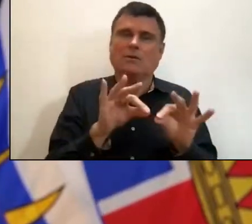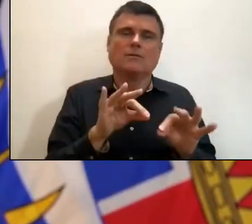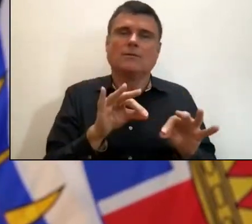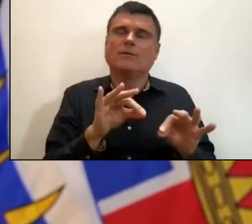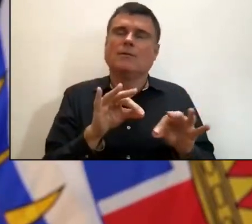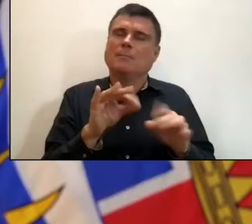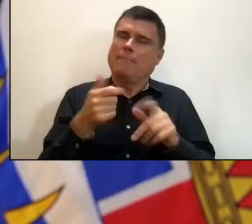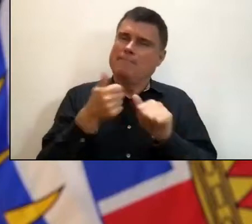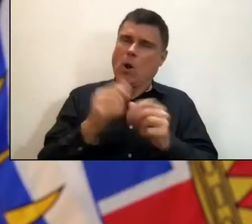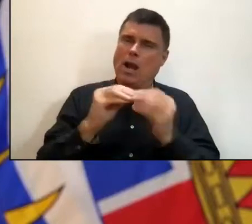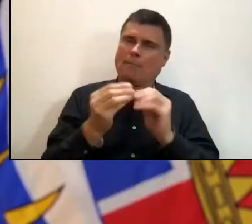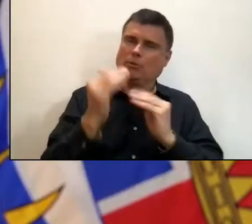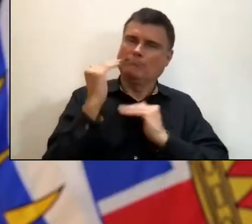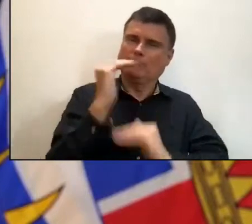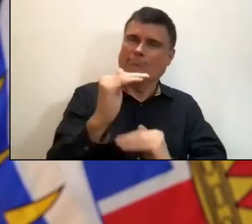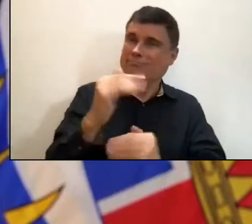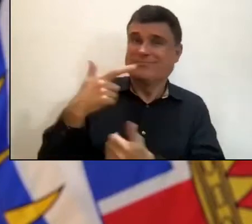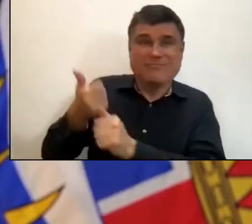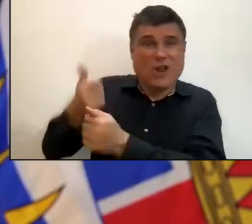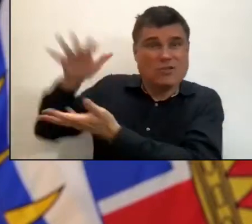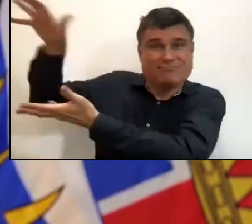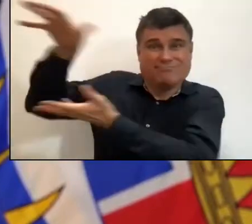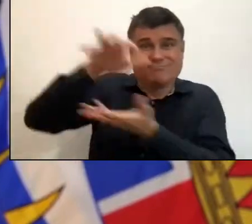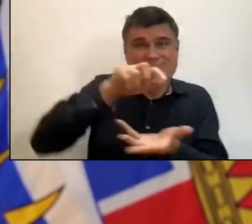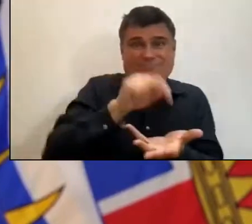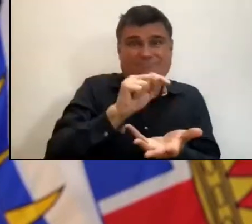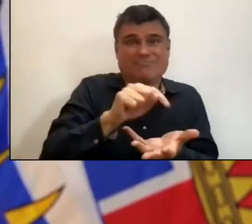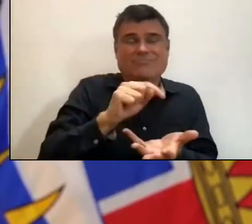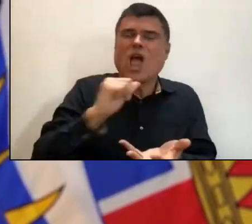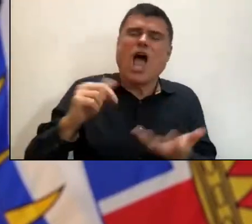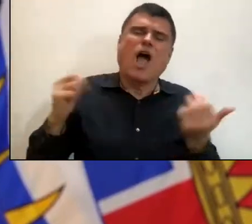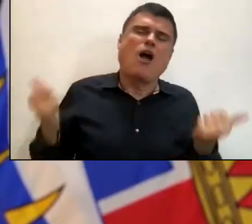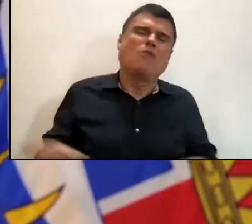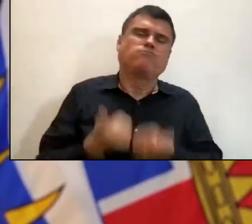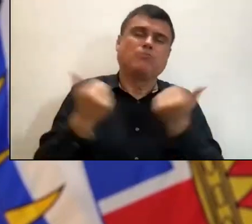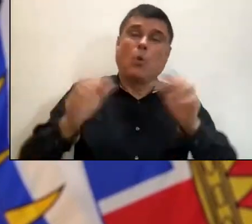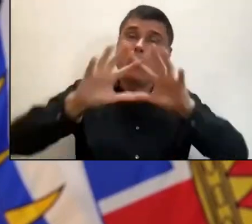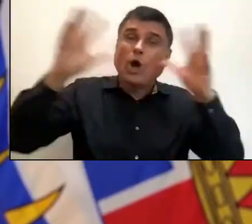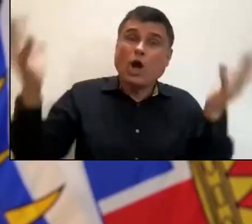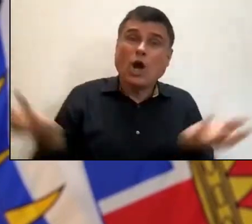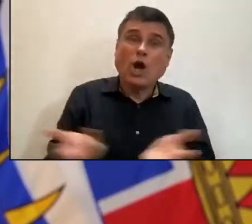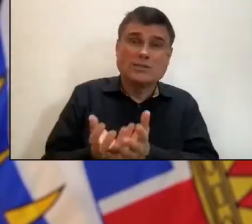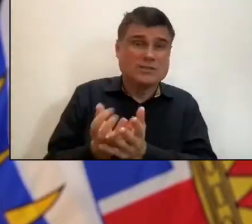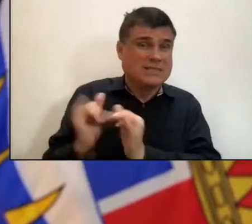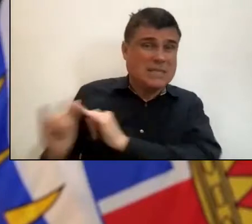will be. We don't have a globally there is a limited supply of many of